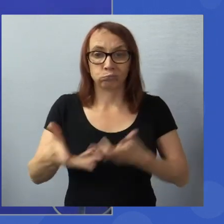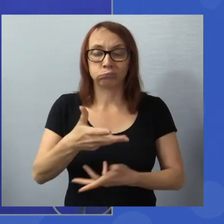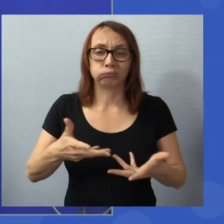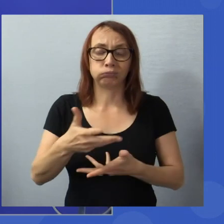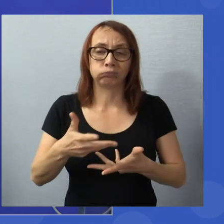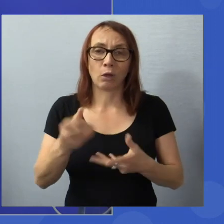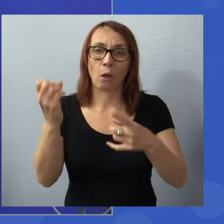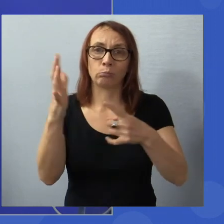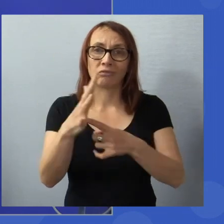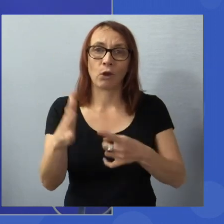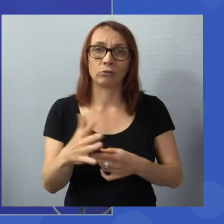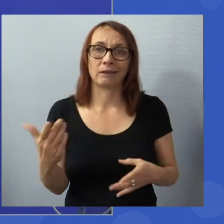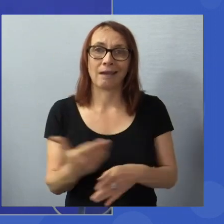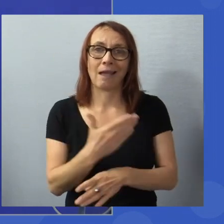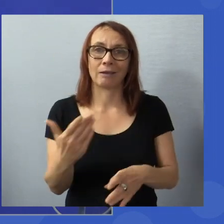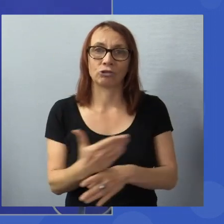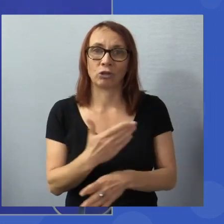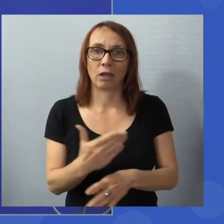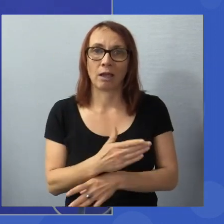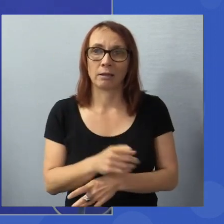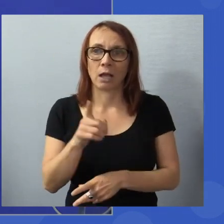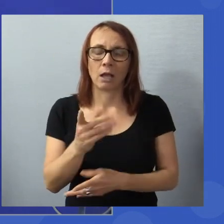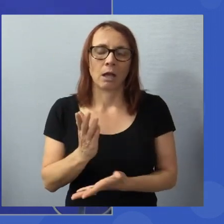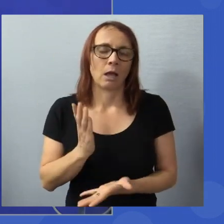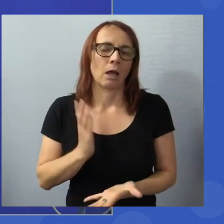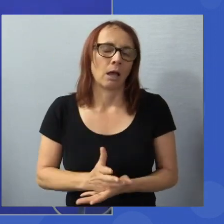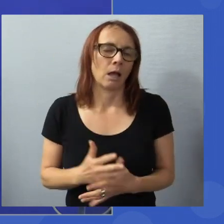statement and you came and you really really expertly shared that with the